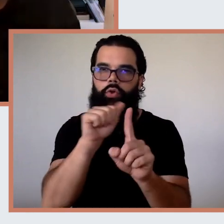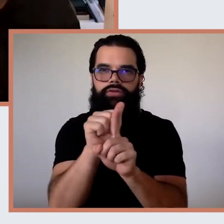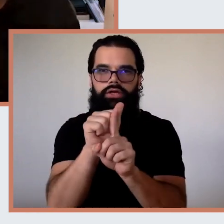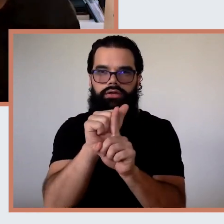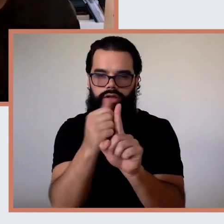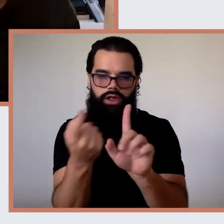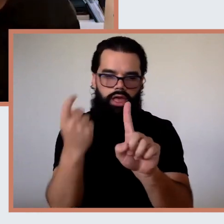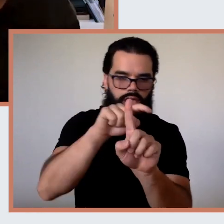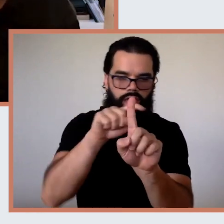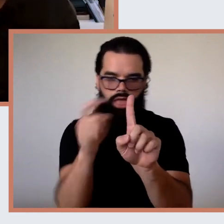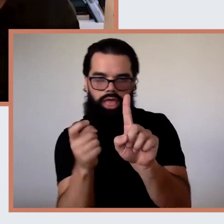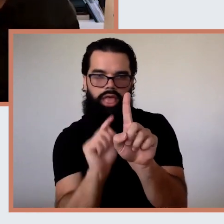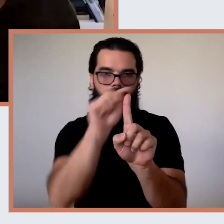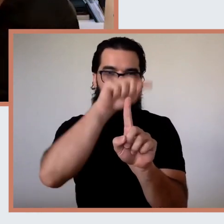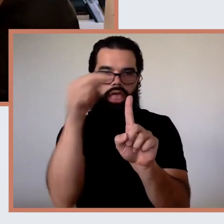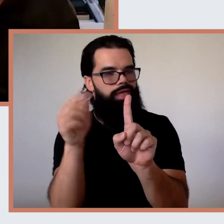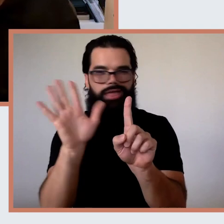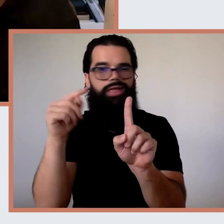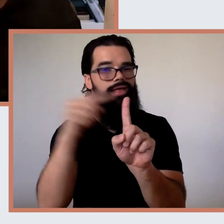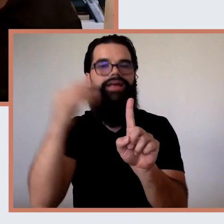and then there are things that are tricky to fix.